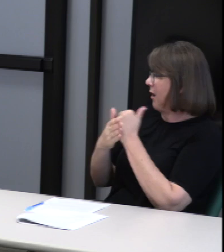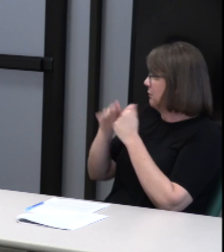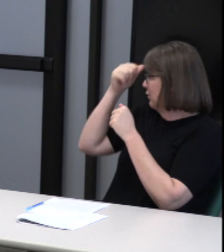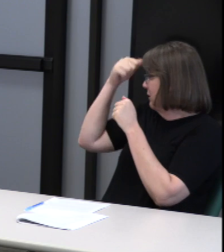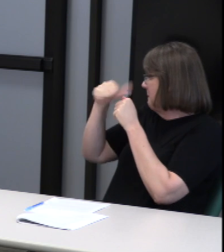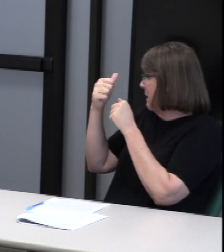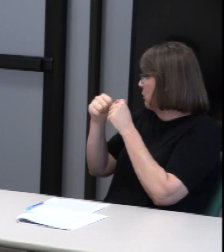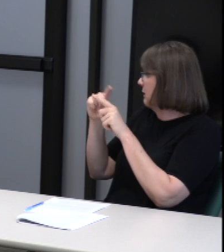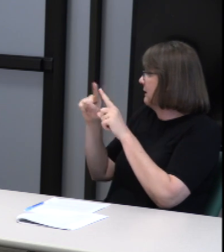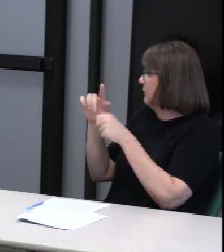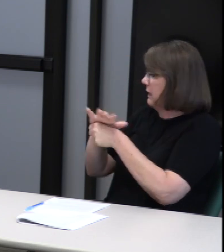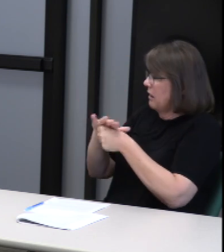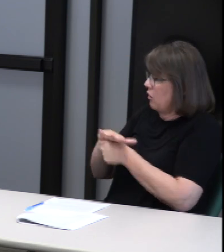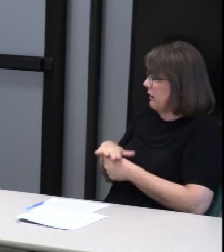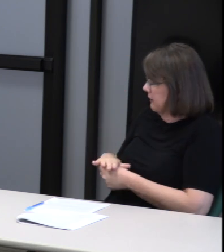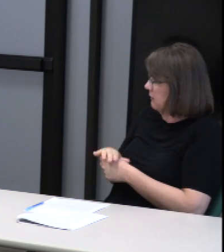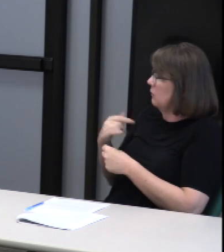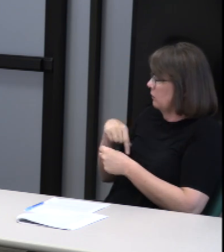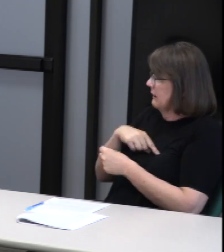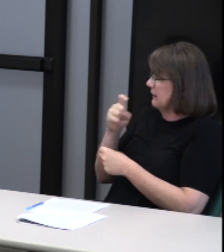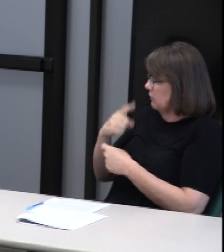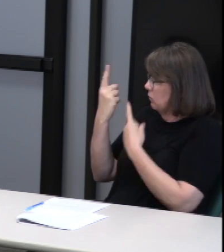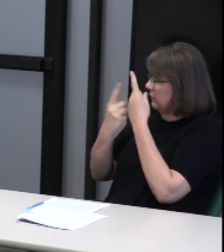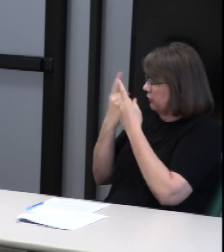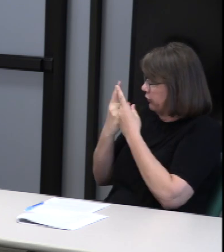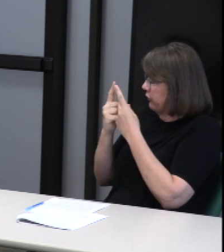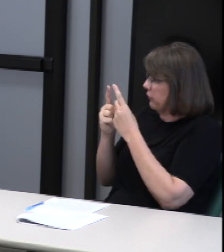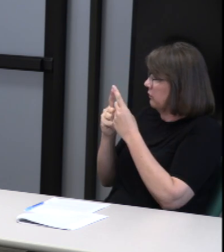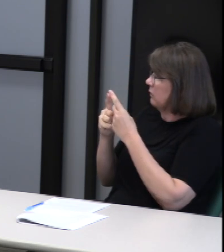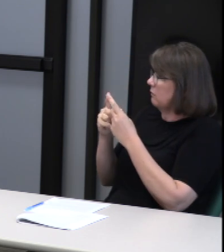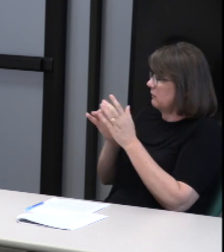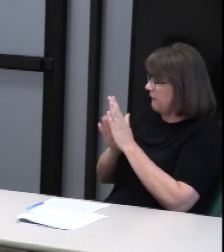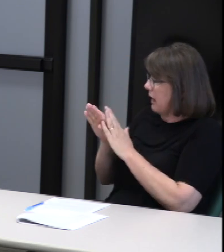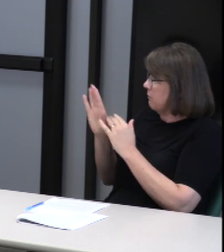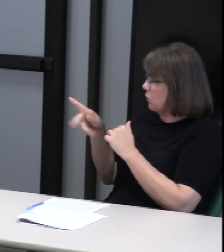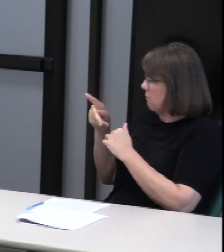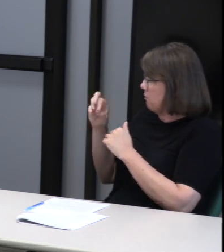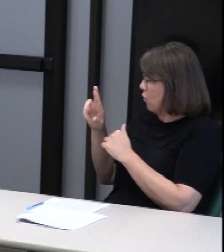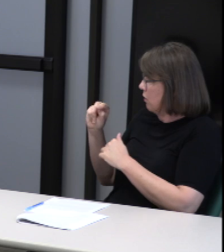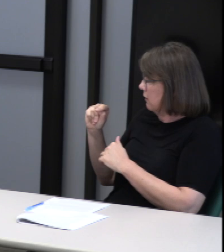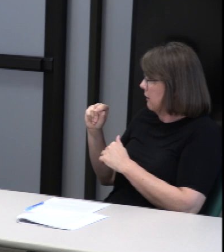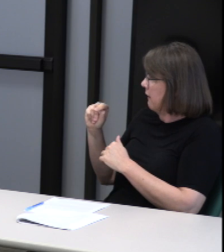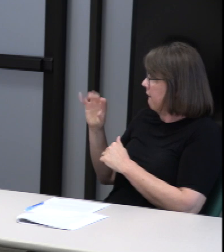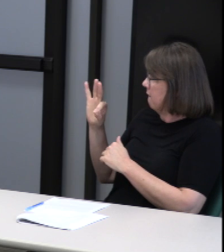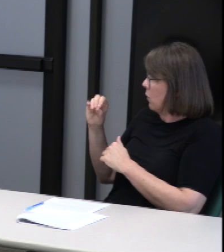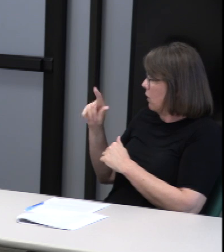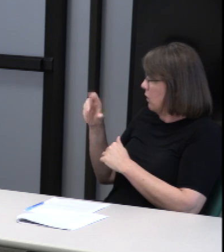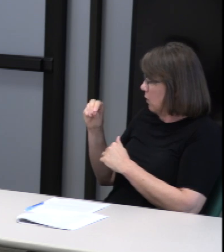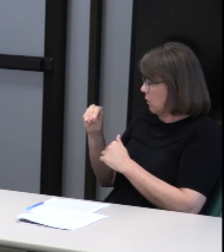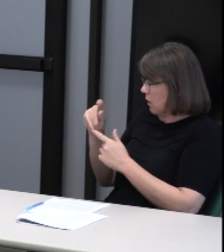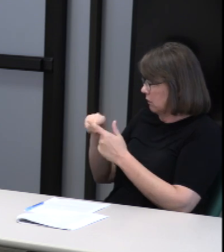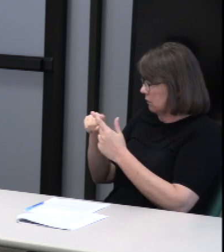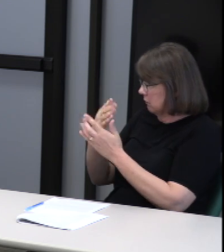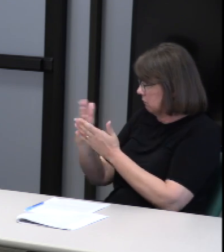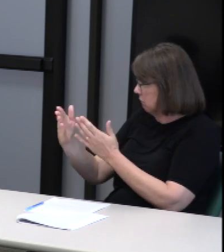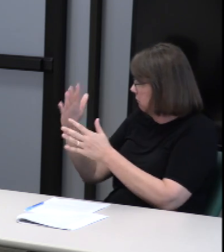all the different things you might want to cover. All the different considerations as you develop your portfolio.